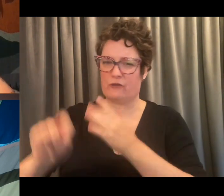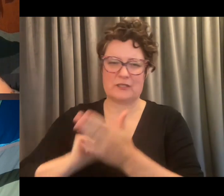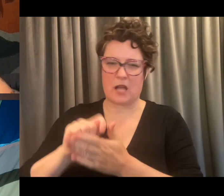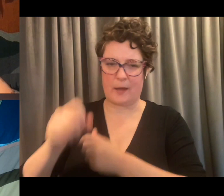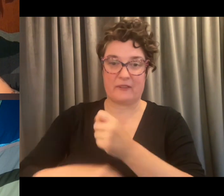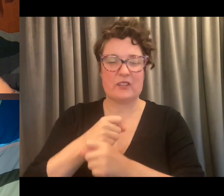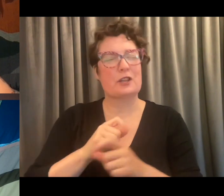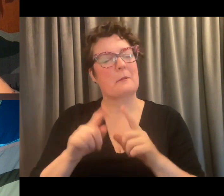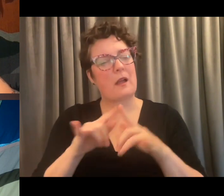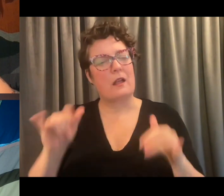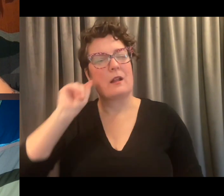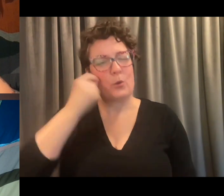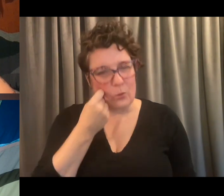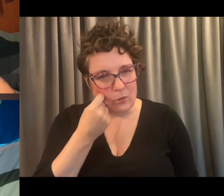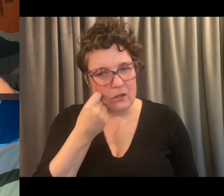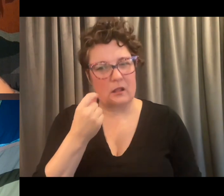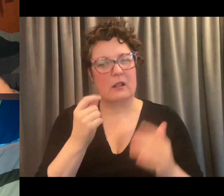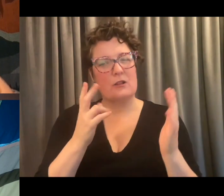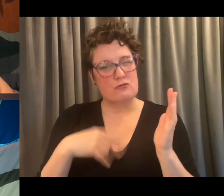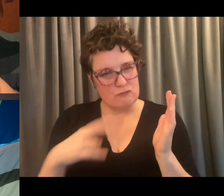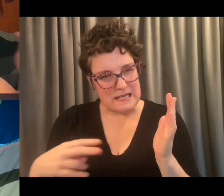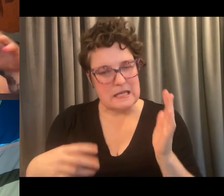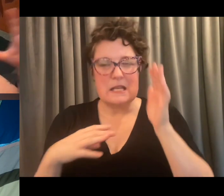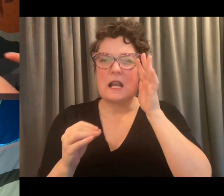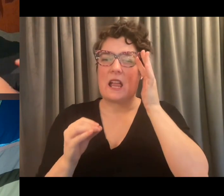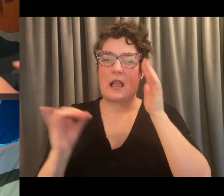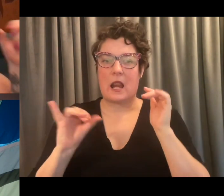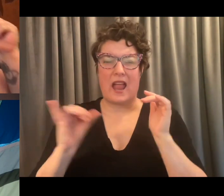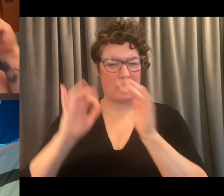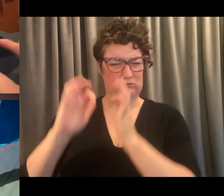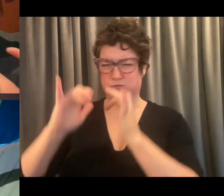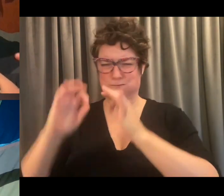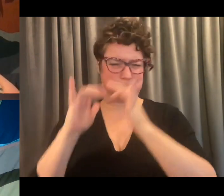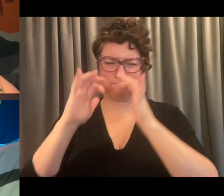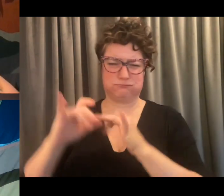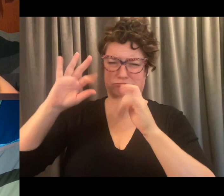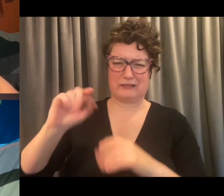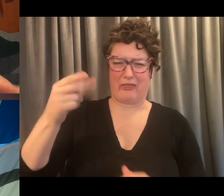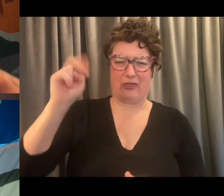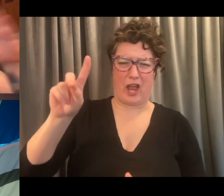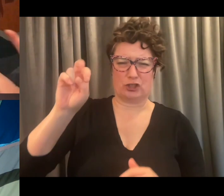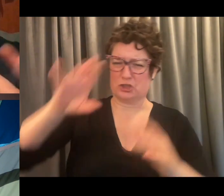Like, it was cool to read that and there's, you know, like trumpets blasting and thundering and I don't know where the story about the mountain